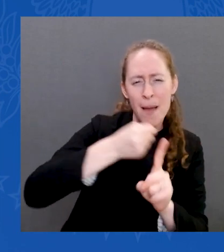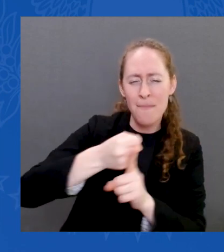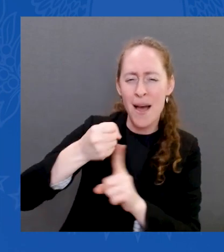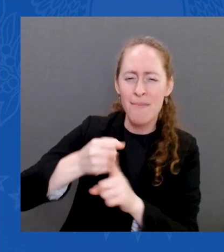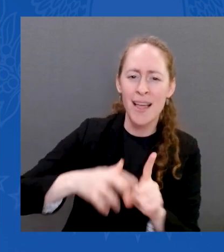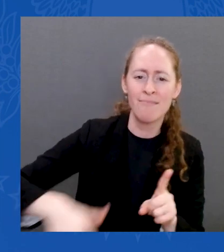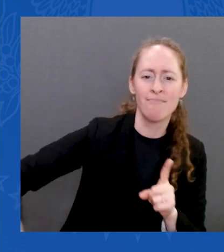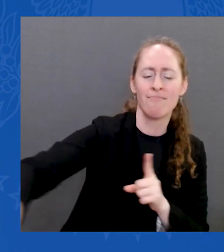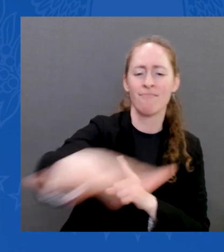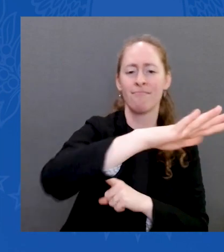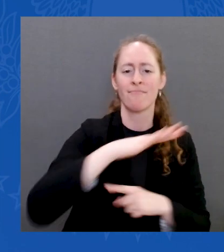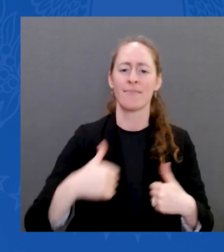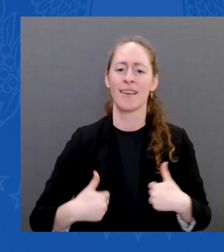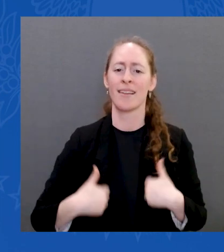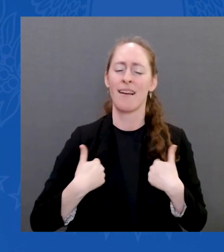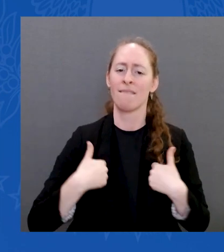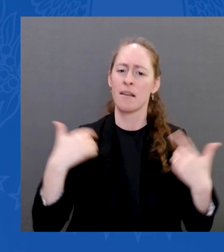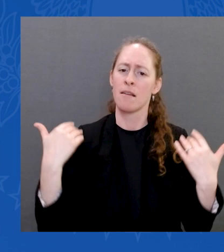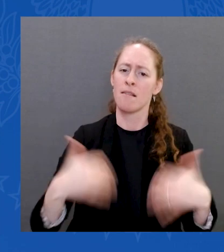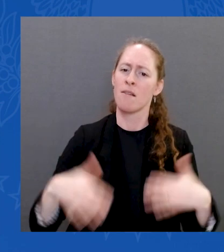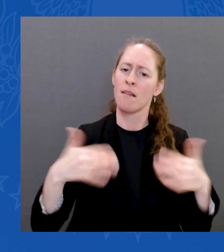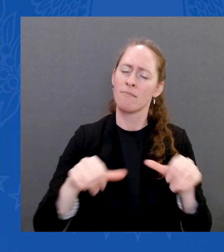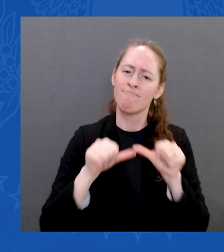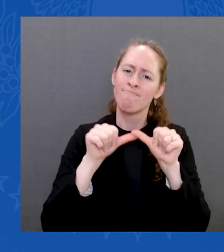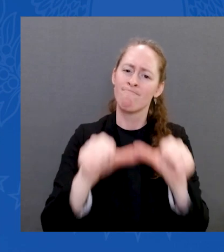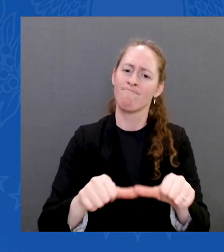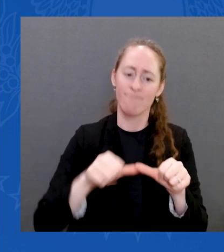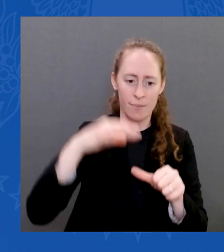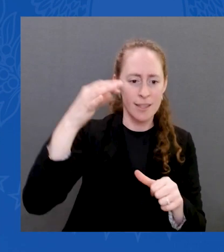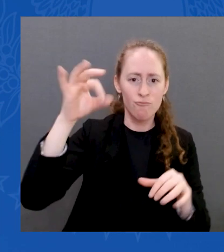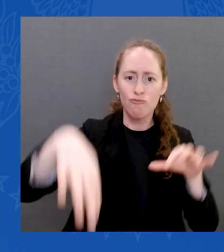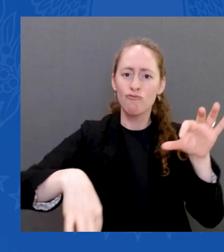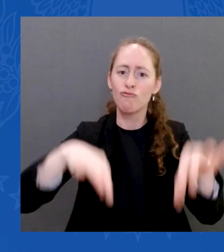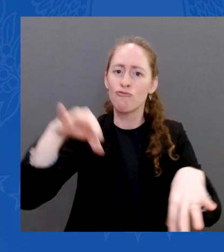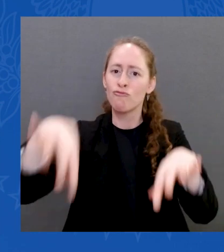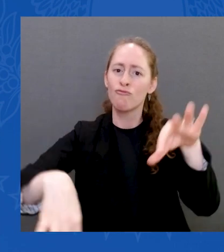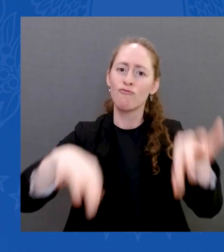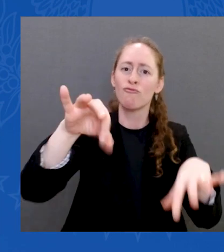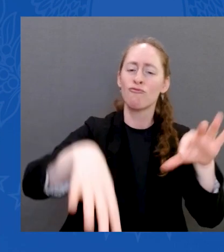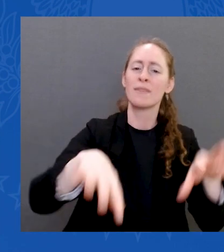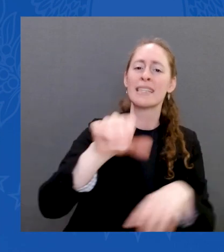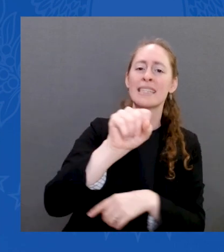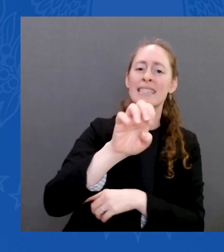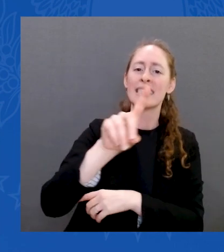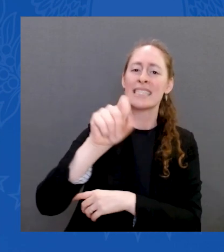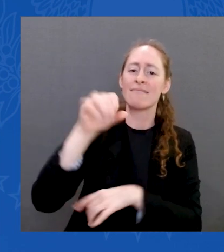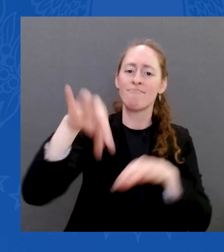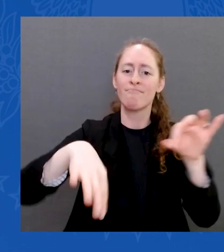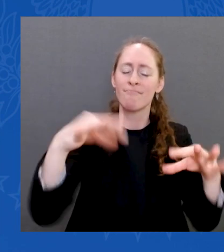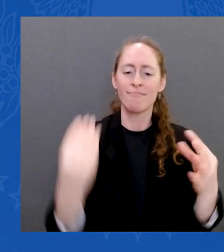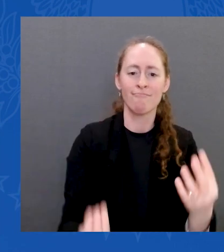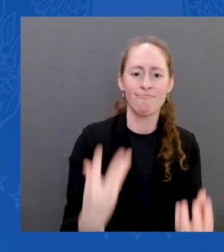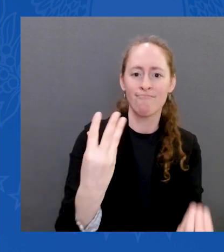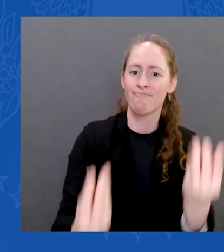for a more culturally responsive education. Thank you so much.